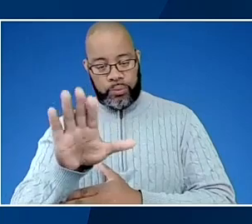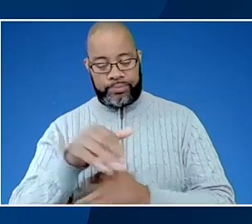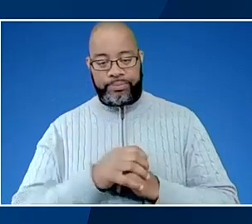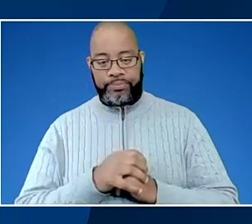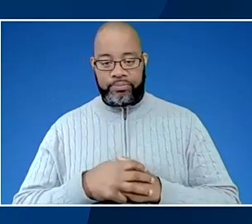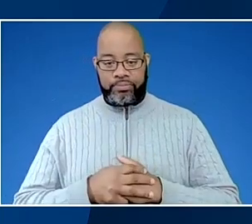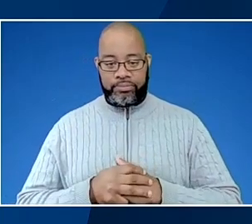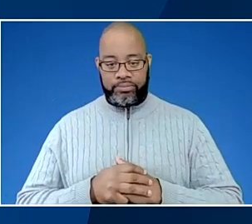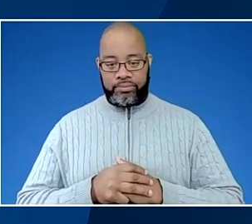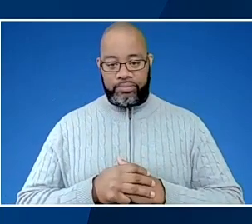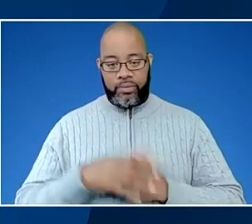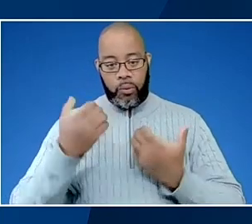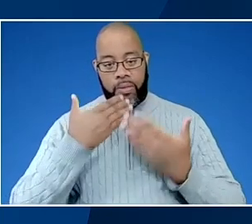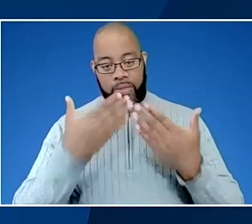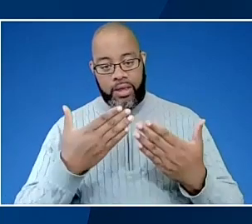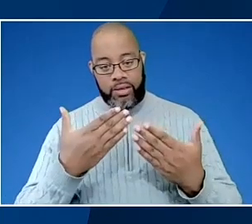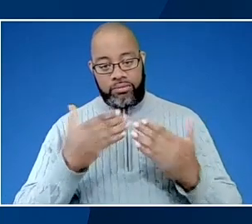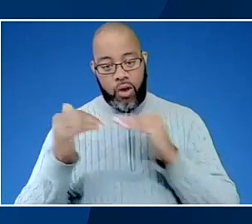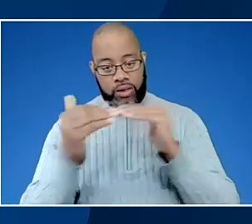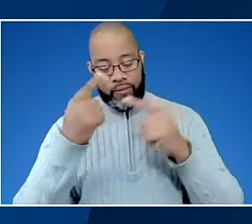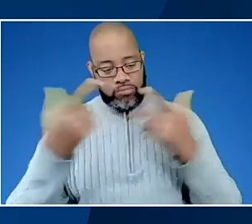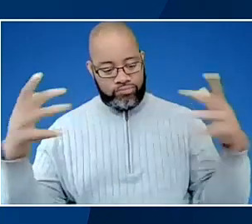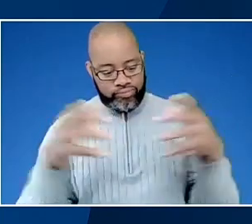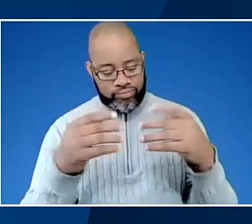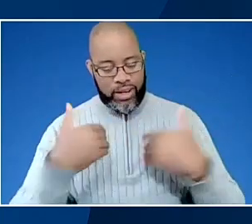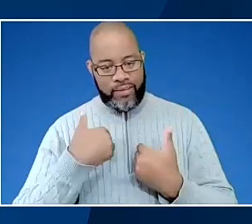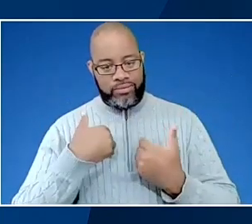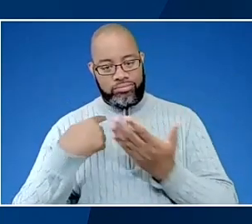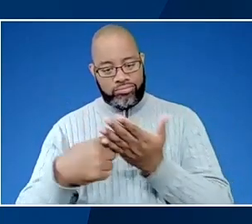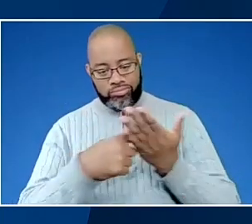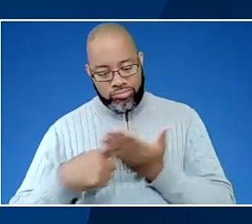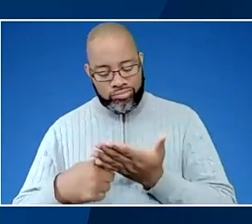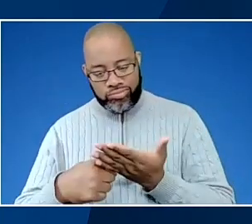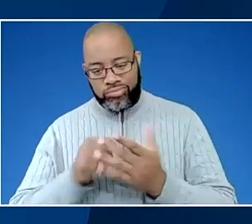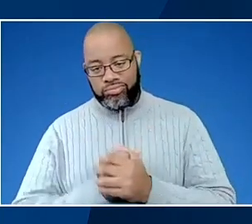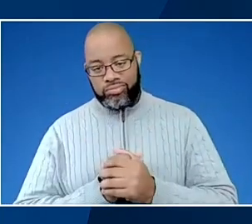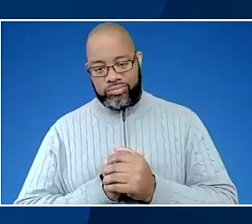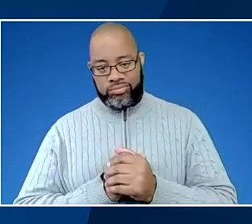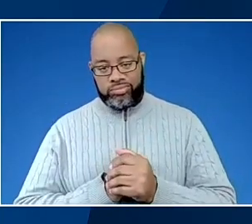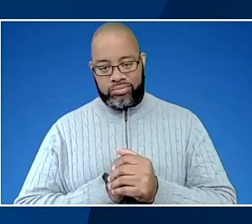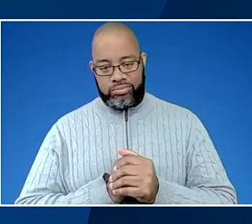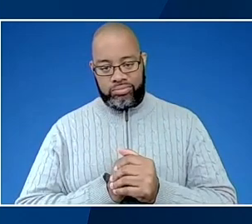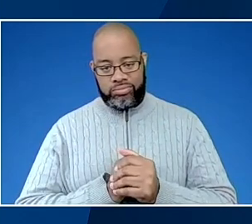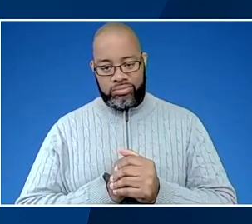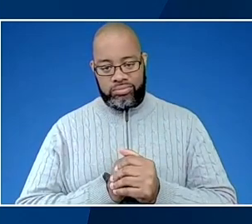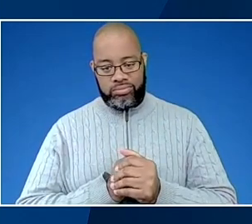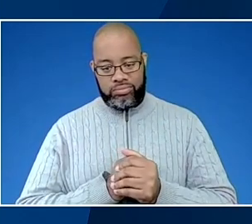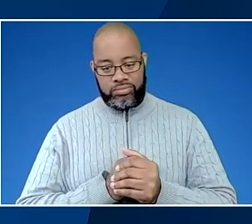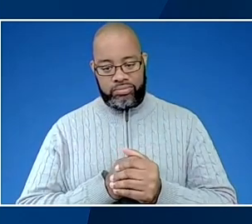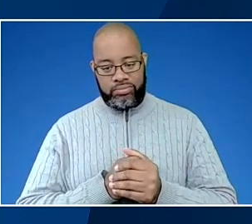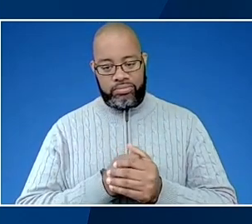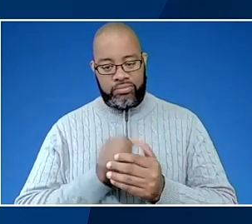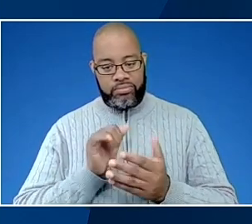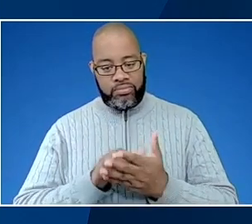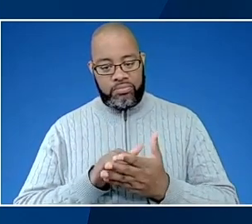I want to thank the colleagues for coming together, having a conversation. Based on our conversation, you know, we-